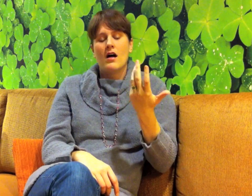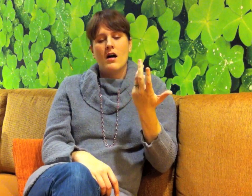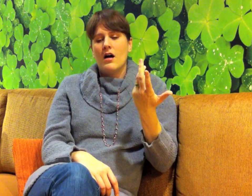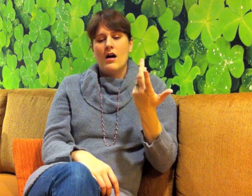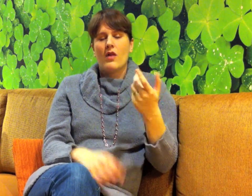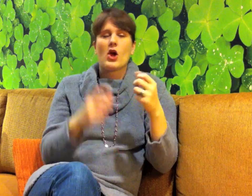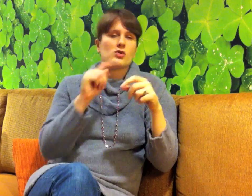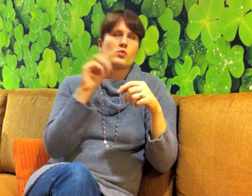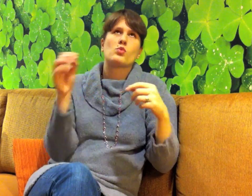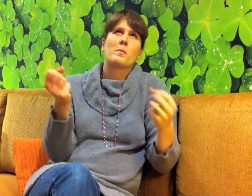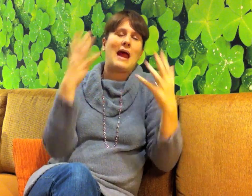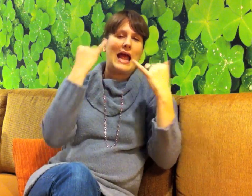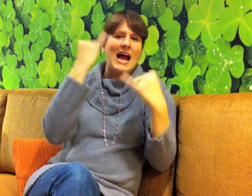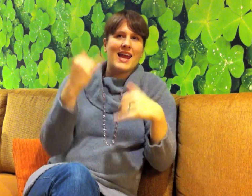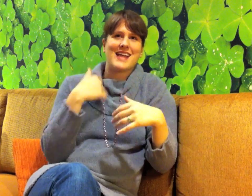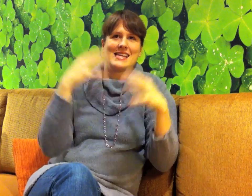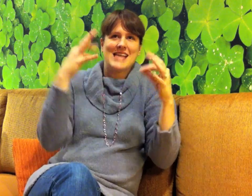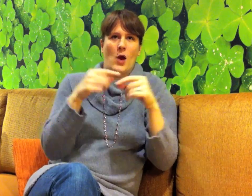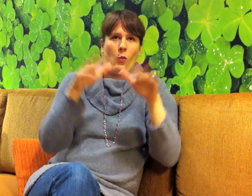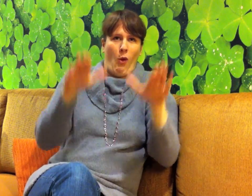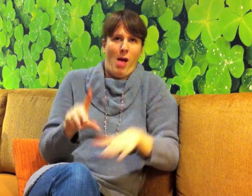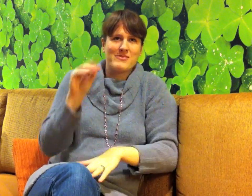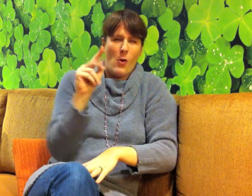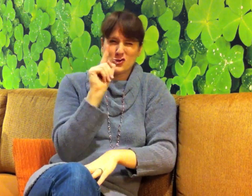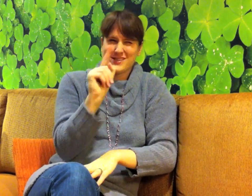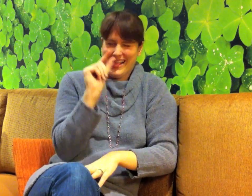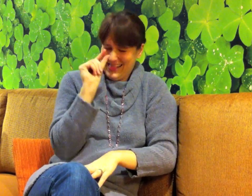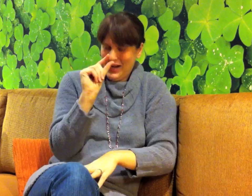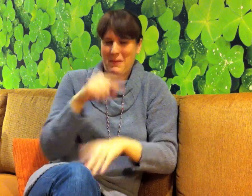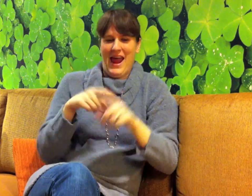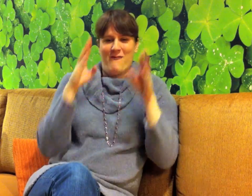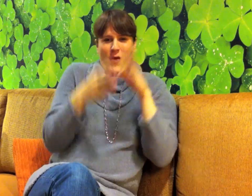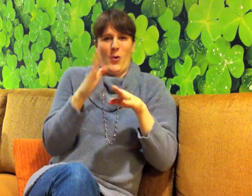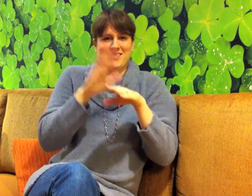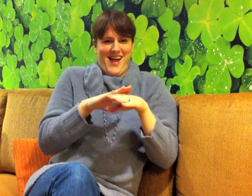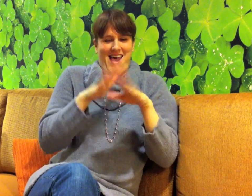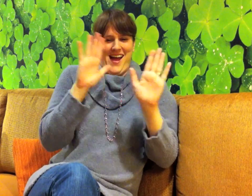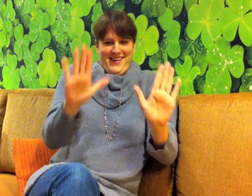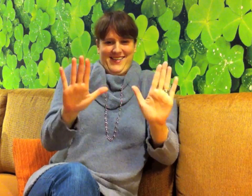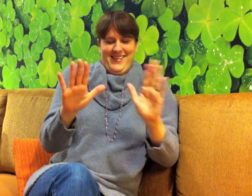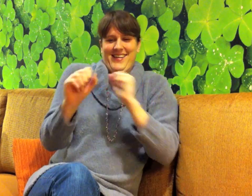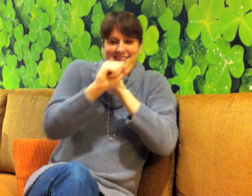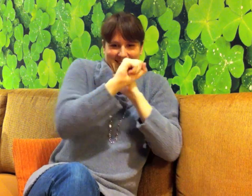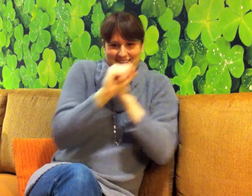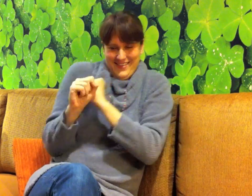There are too many ideas. I decided to calm down just a little bit and focus on promoting.